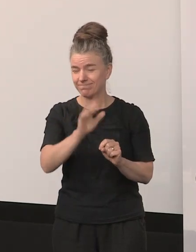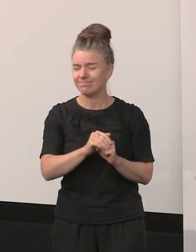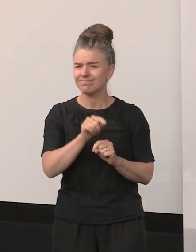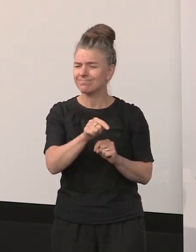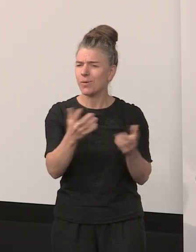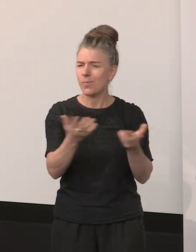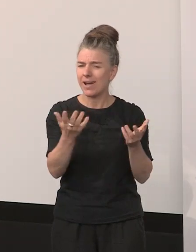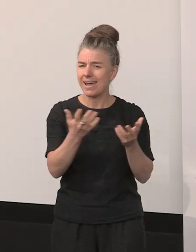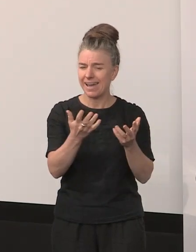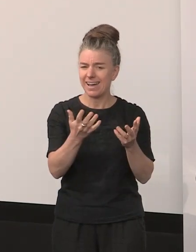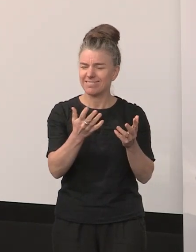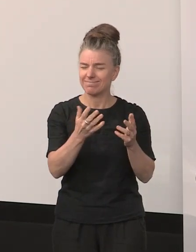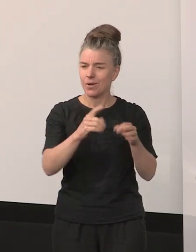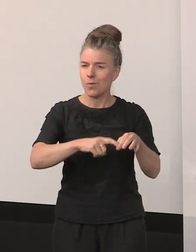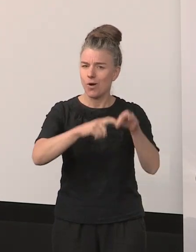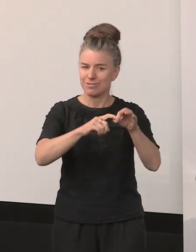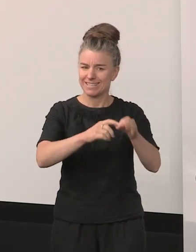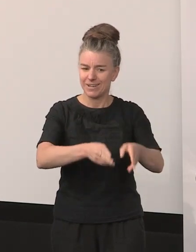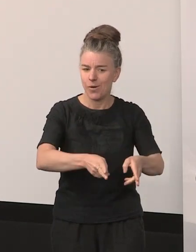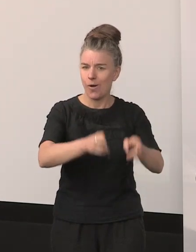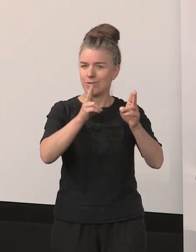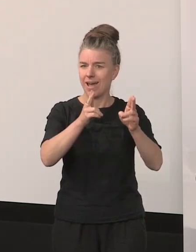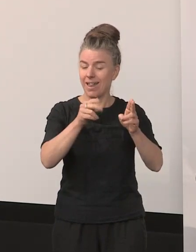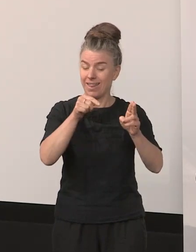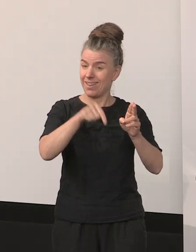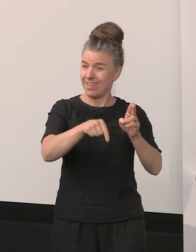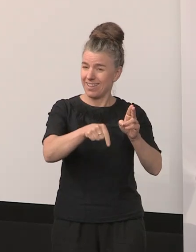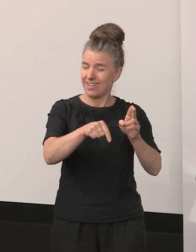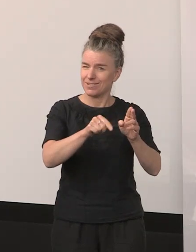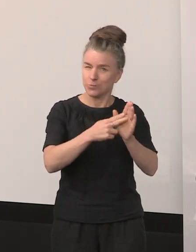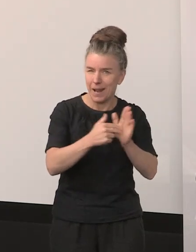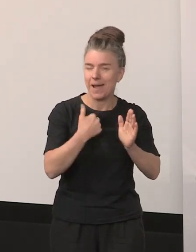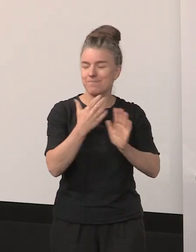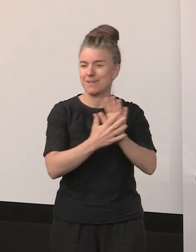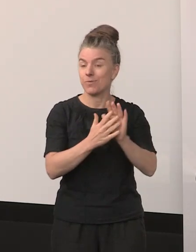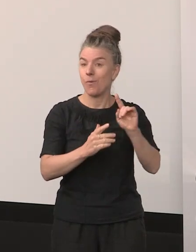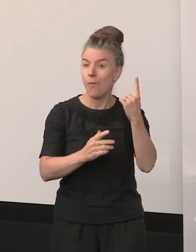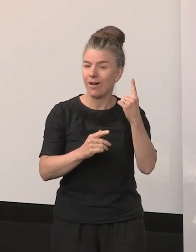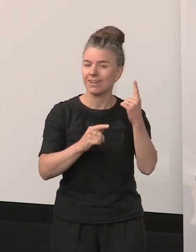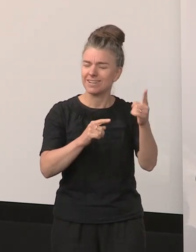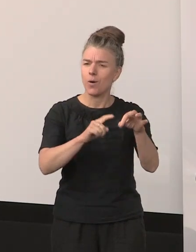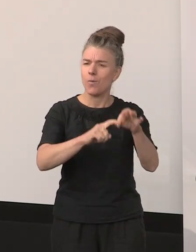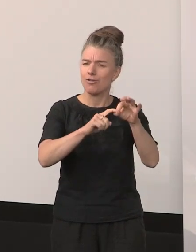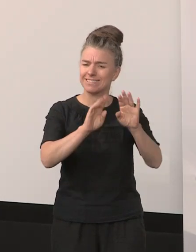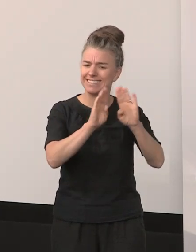Zealand. This person is a man in his 60s and he is in one of